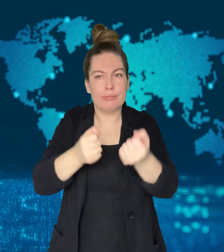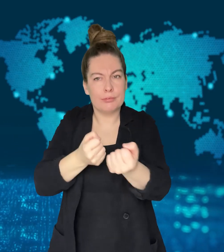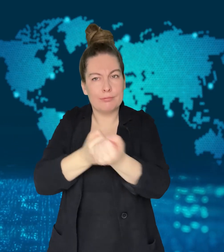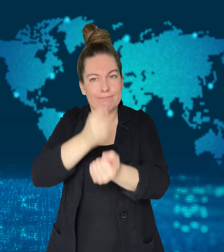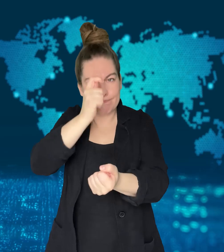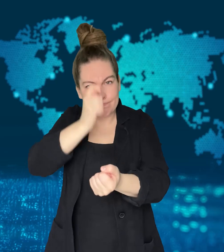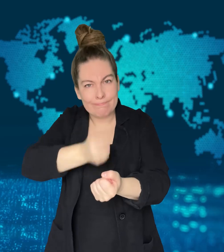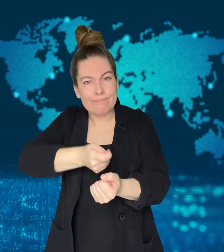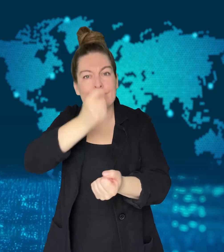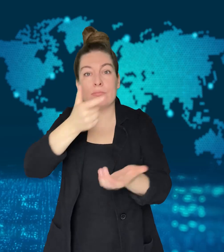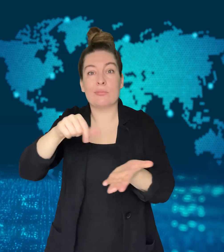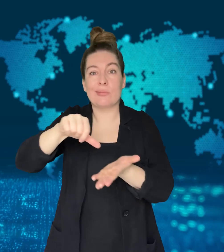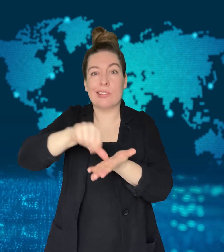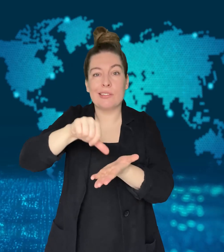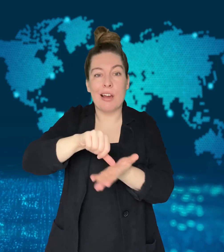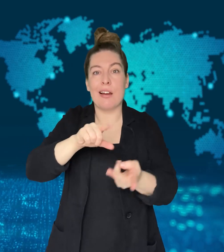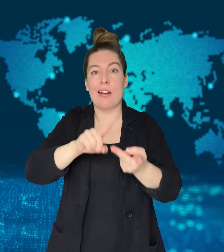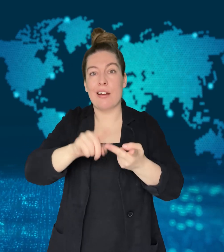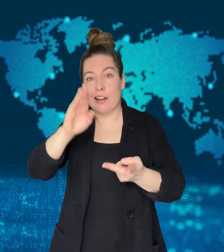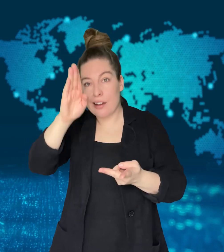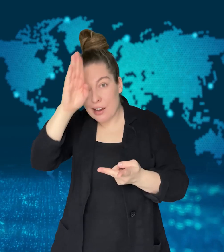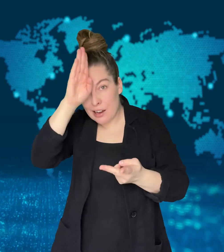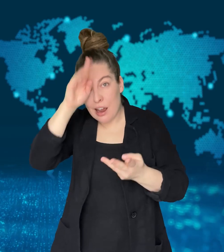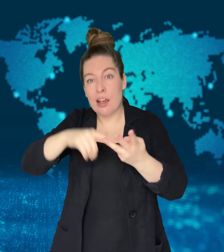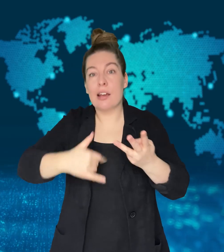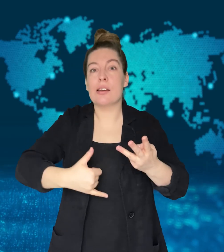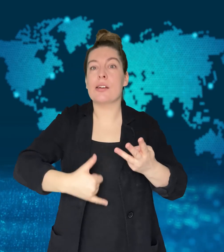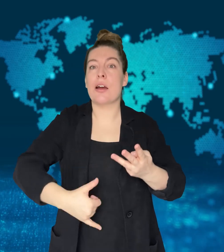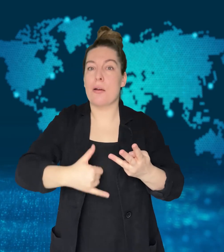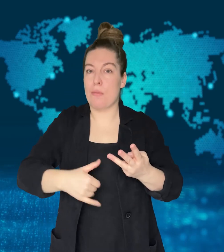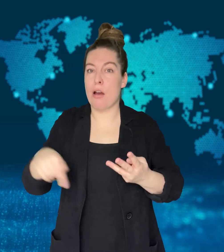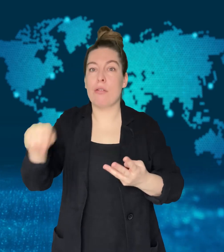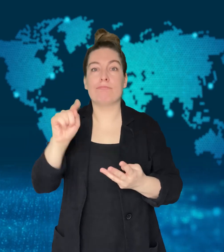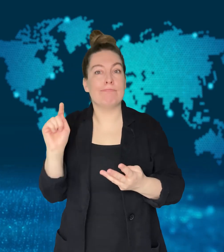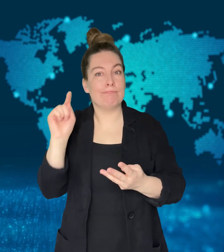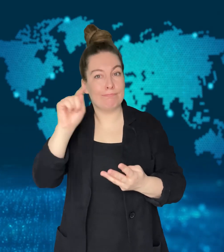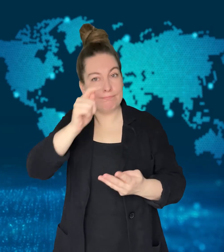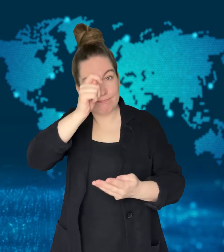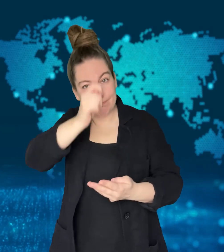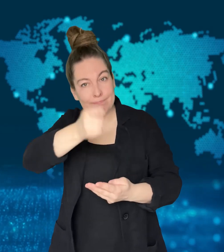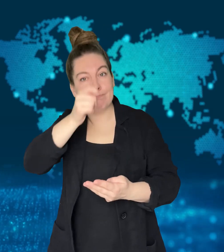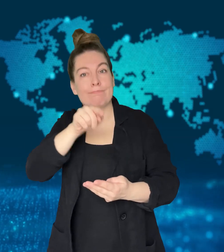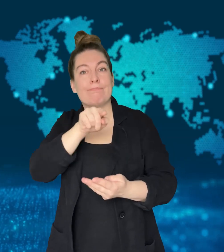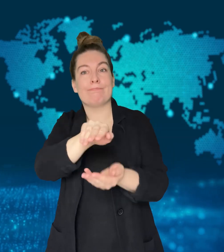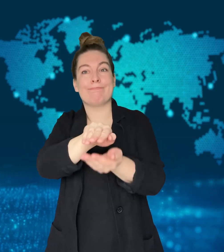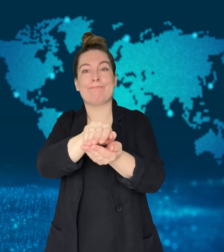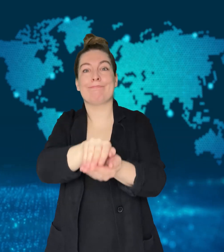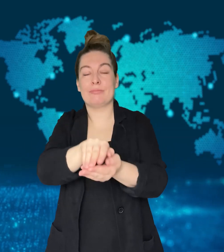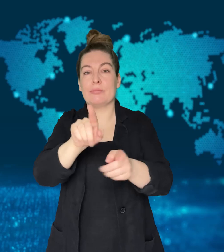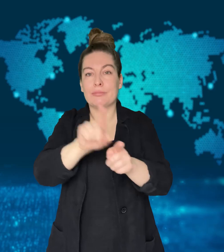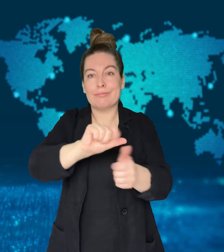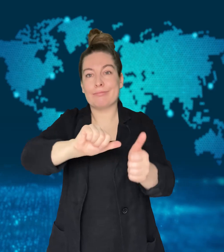and his successor Hashem Safieddine. Nazrallah was the former leader of